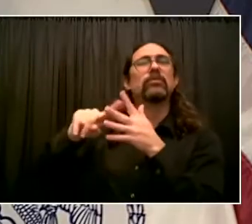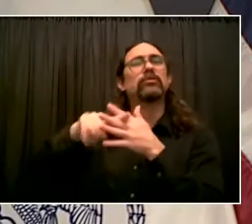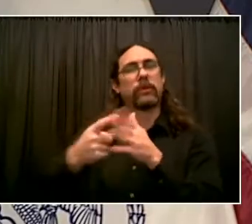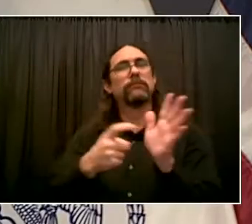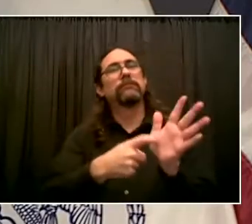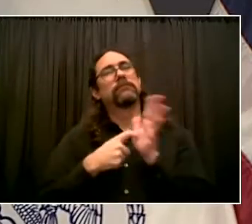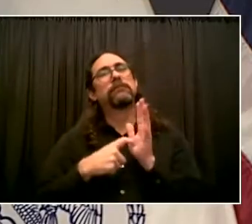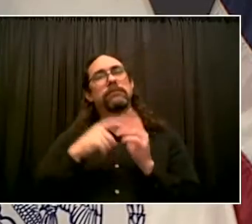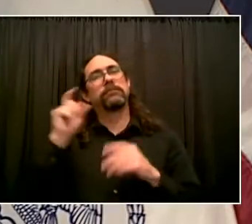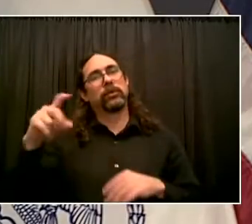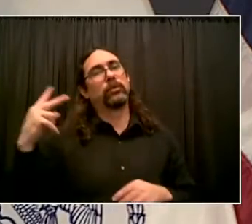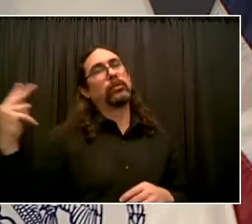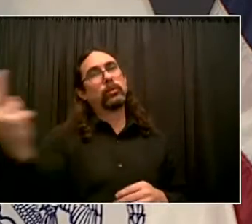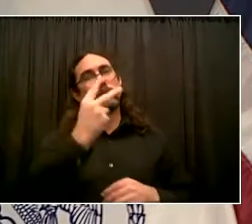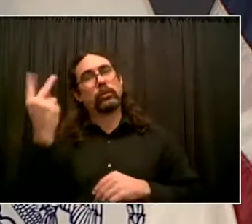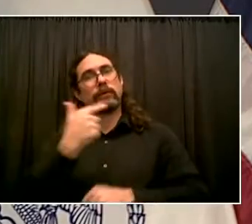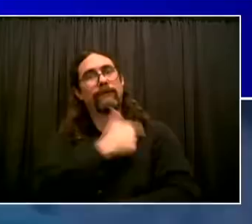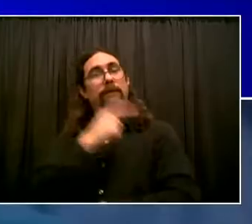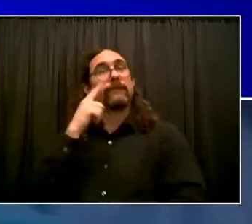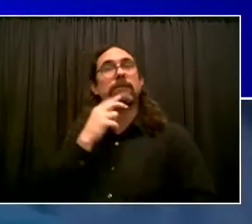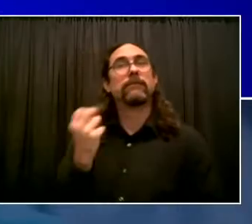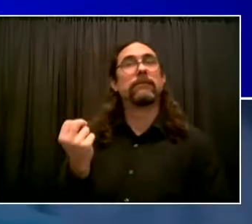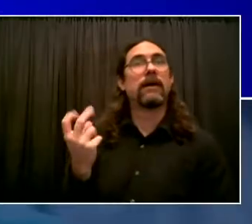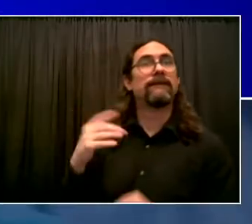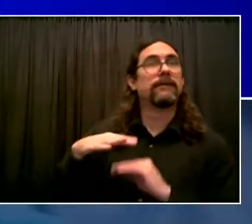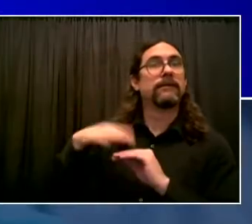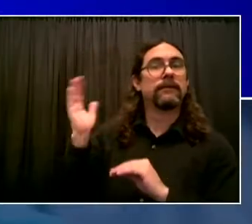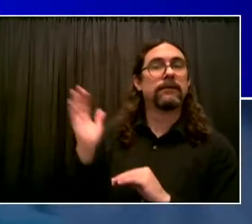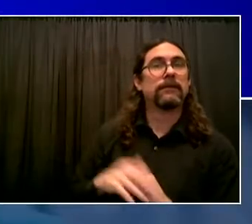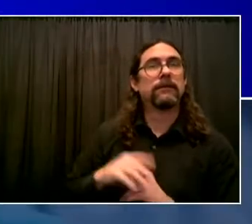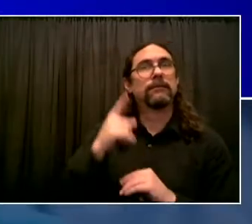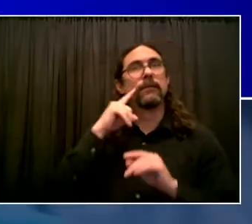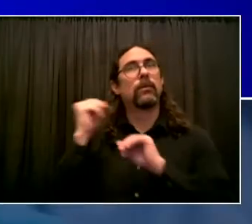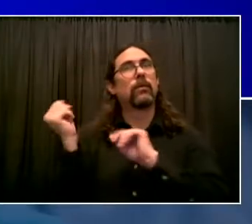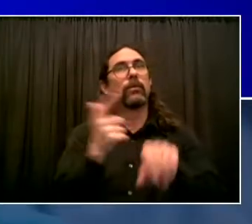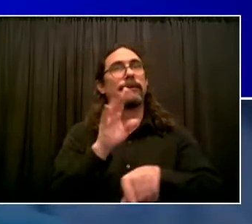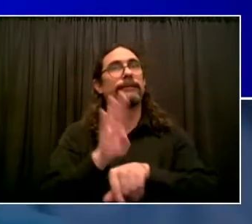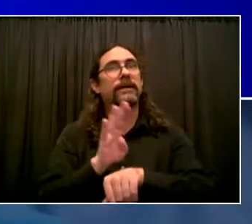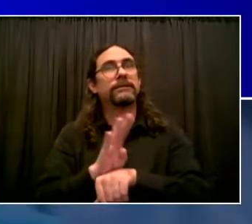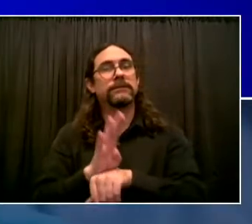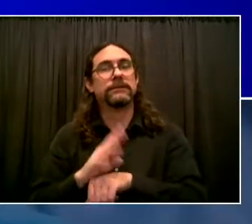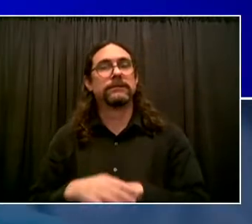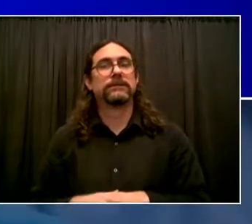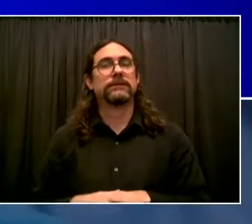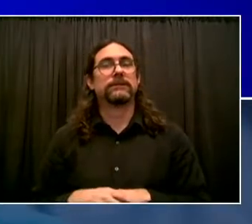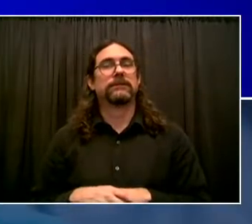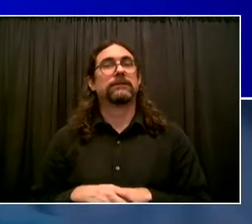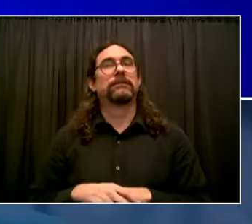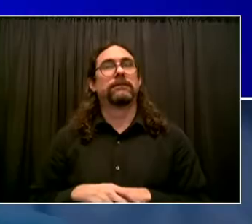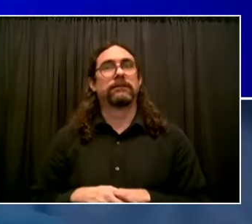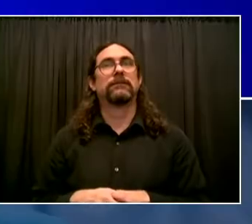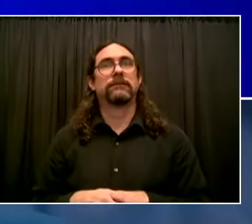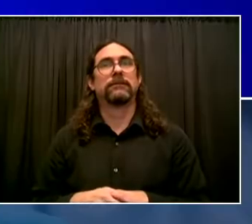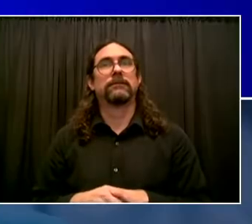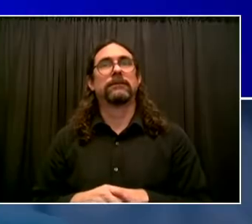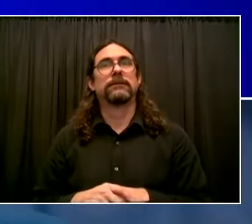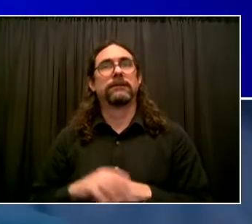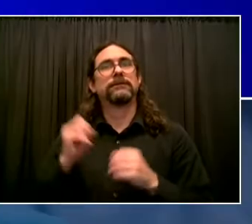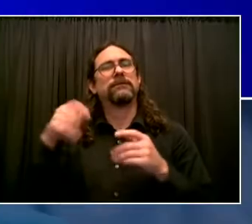MAJORITY OF NEW YORKERS DO AND THAT IS GOOD NEWS BUT WE HAVE TCO ENOURAGE PEOPLE EEVN MORE AND GET THT A SECOND DOSE THAT'S WHAT GIVES YOU SO MUCH MORE